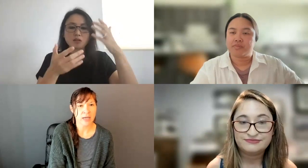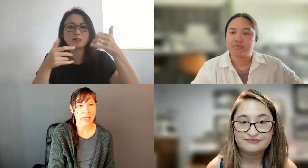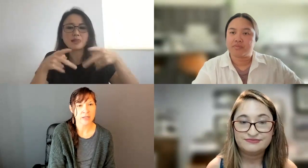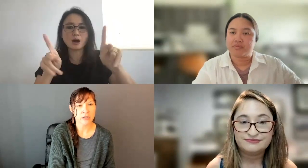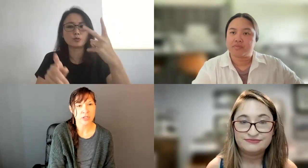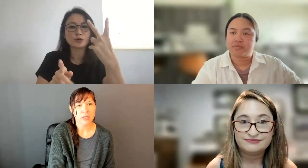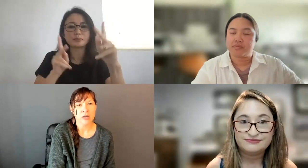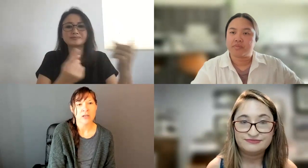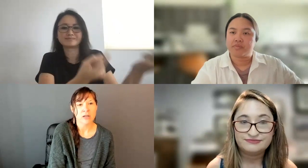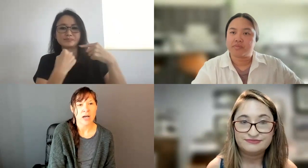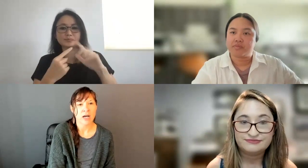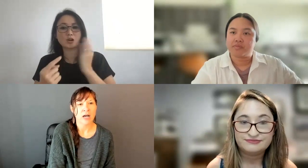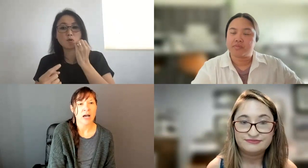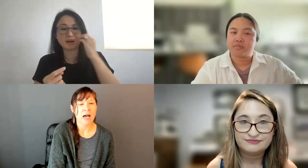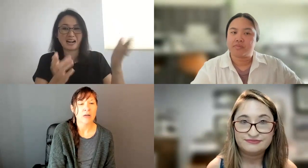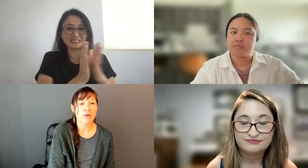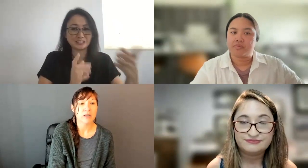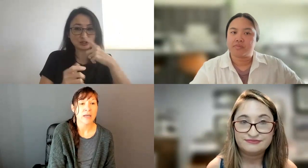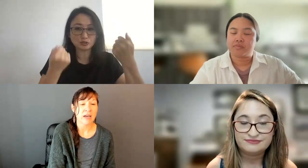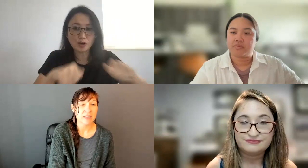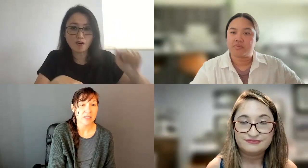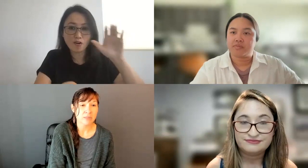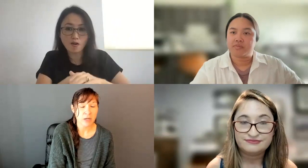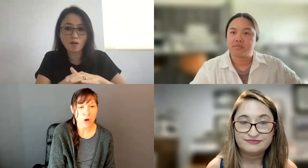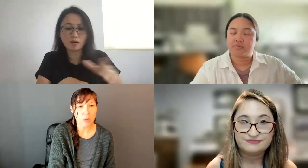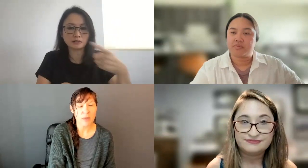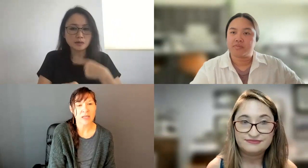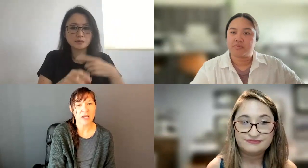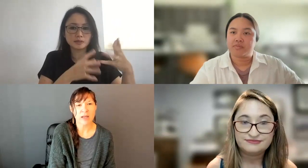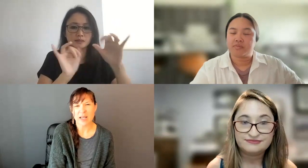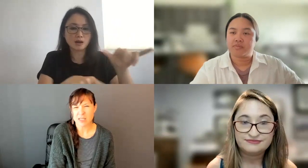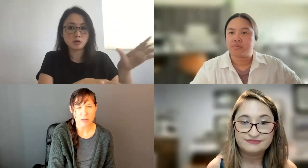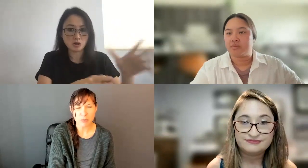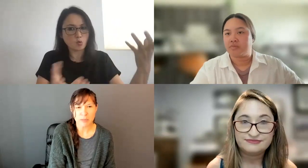And then I allow about two people or so to come over to my house and to try on the clothes.